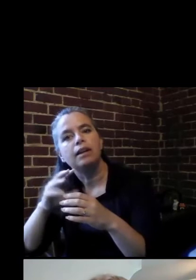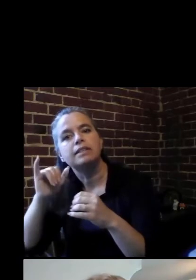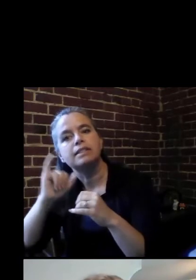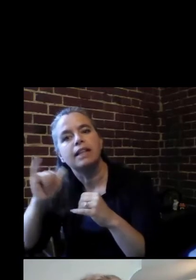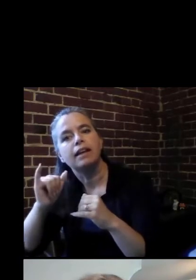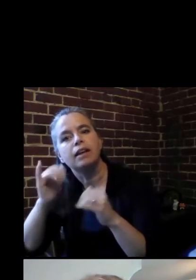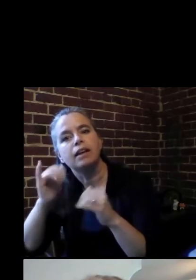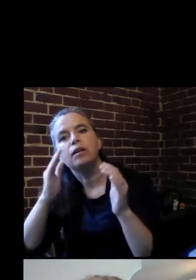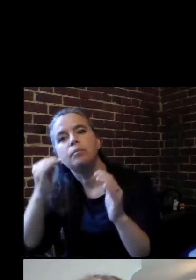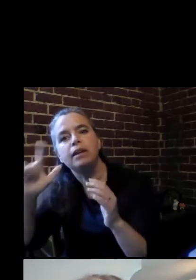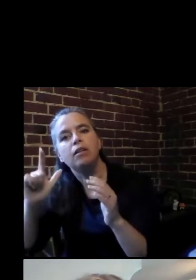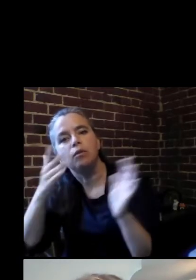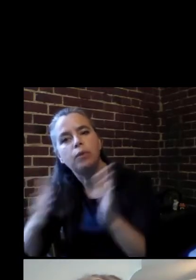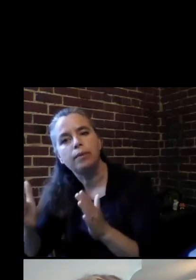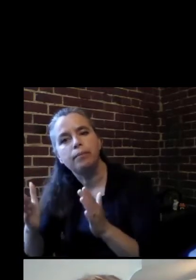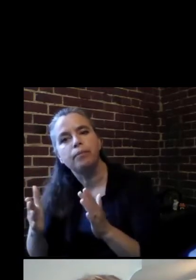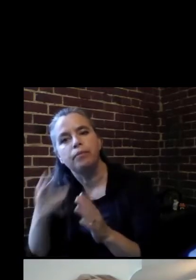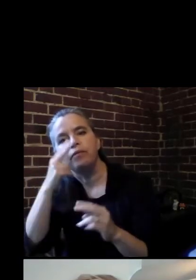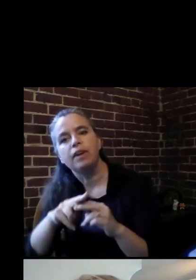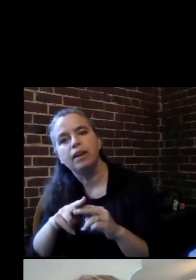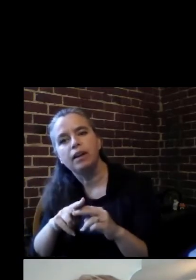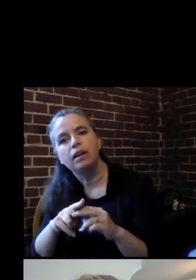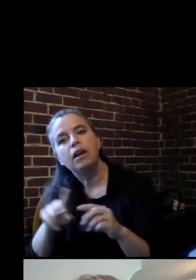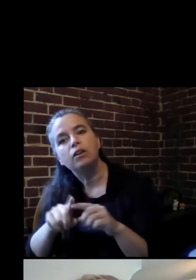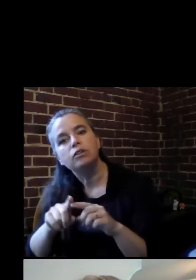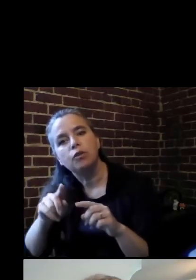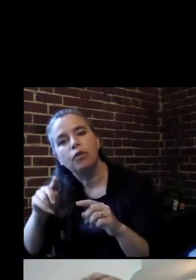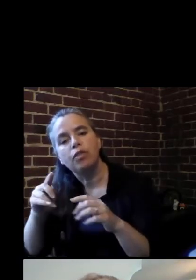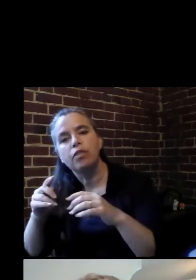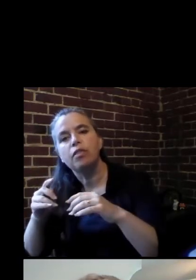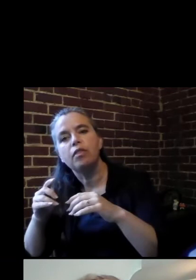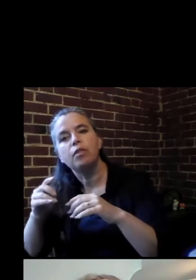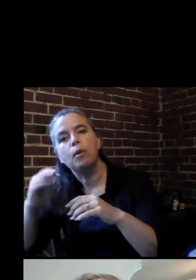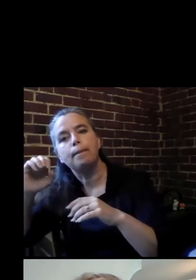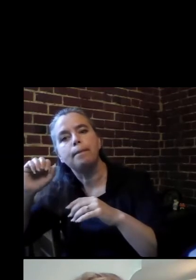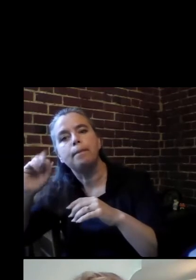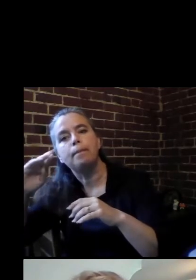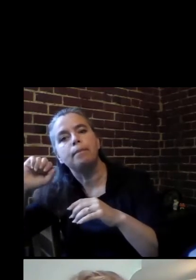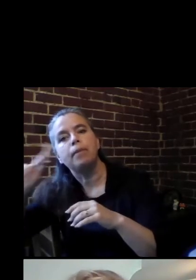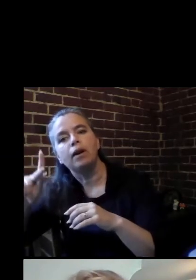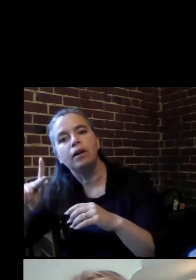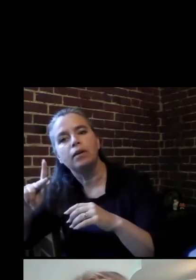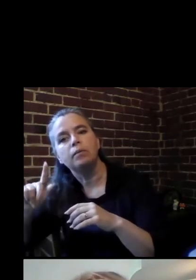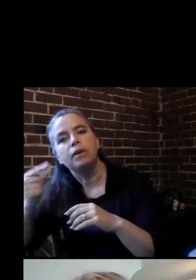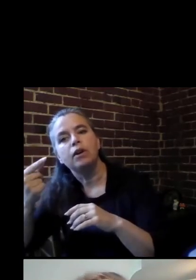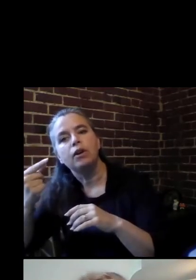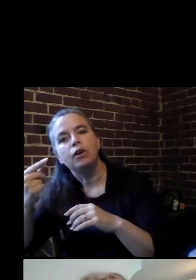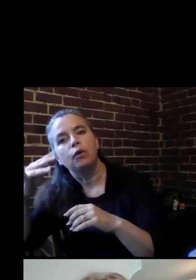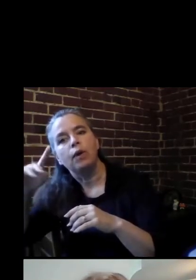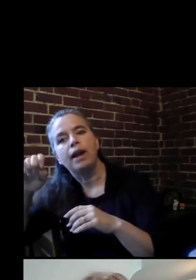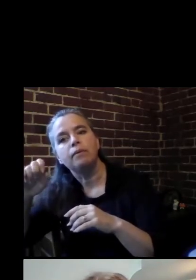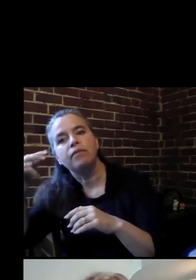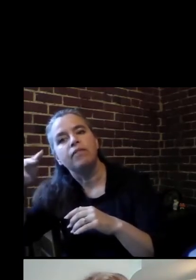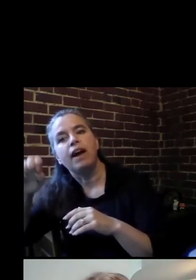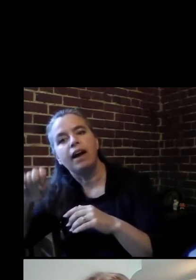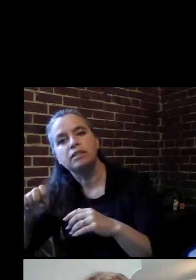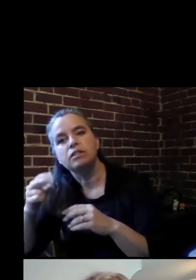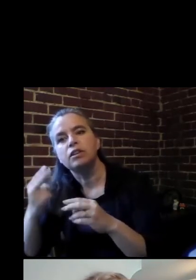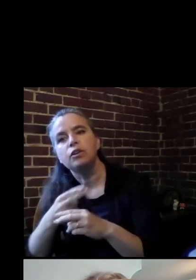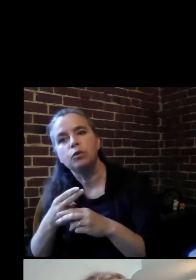And they also used the bark of grape vines to make, like, a flour and make -- bake bread with it. Really inventive use of these foods.